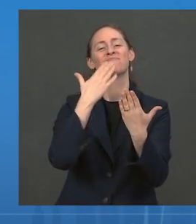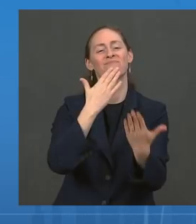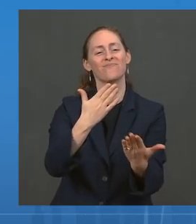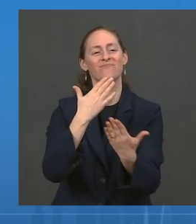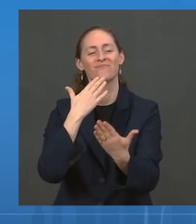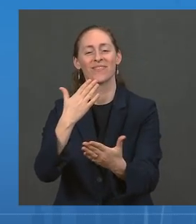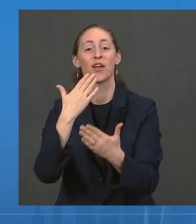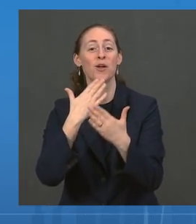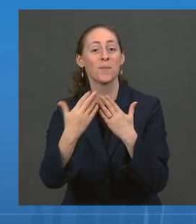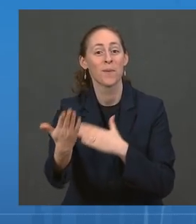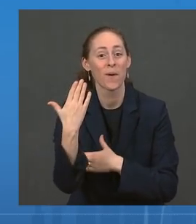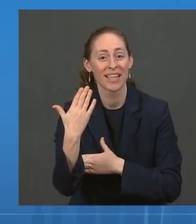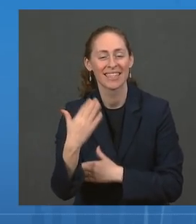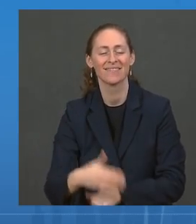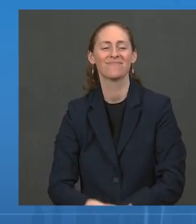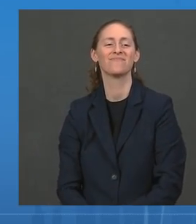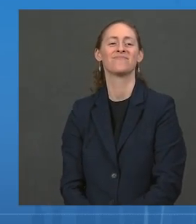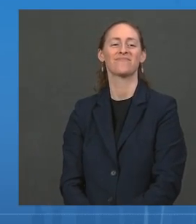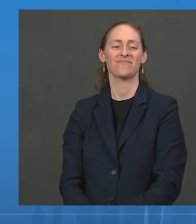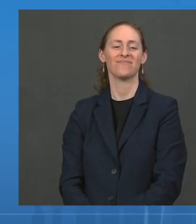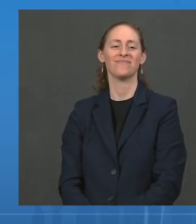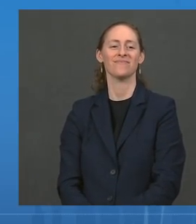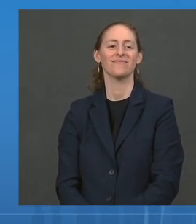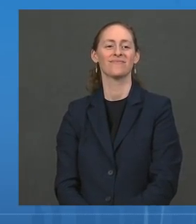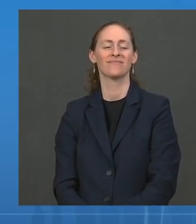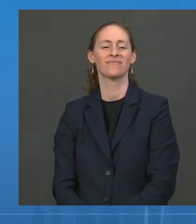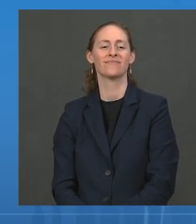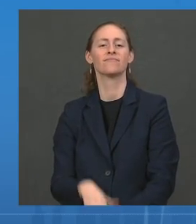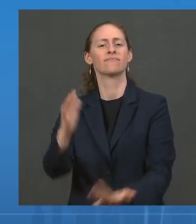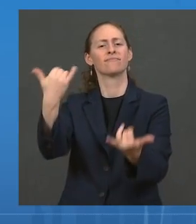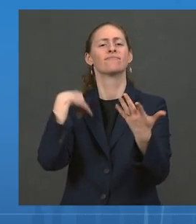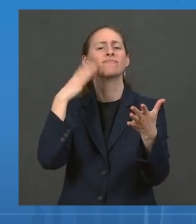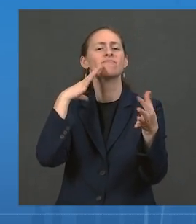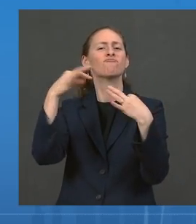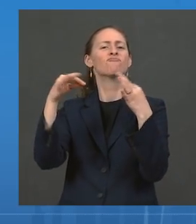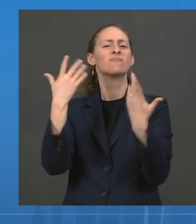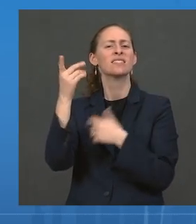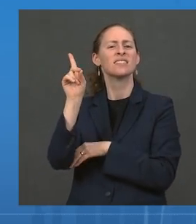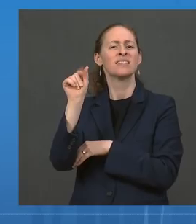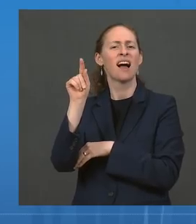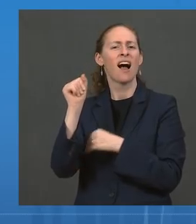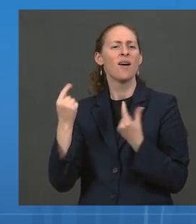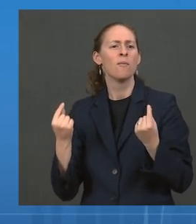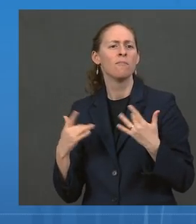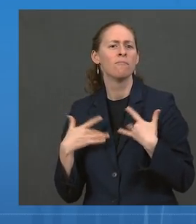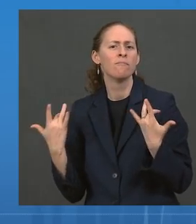As always, I'd like to start by walking you through the data. The current seven-day daily average of cases